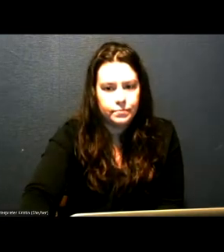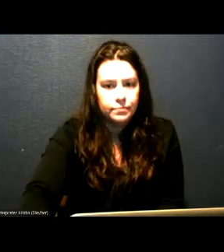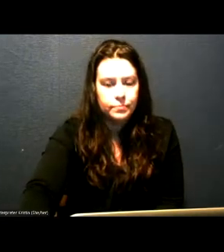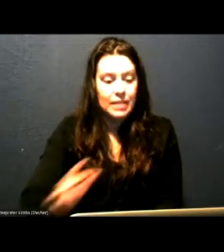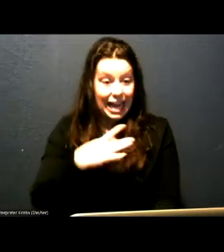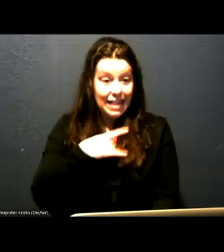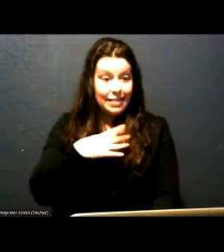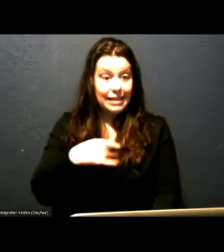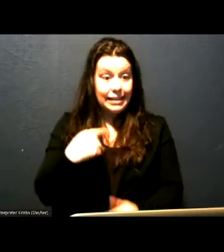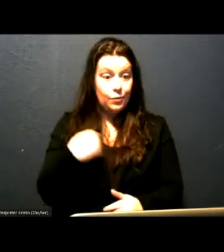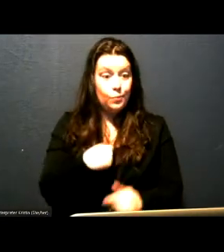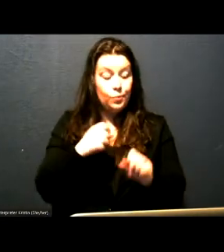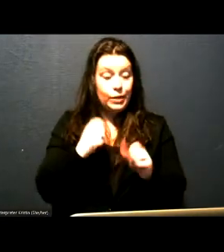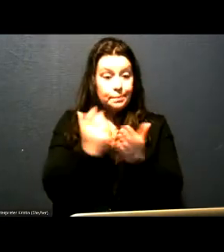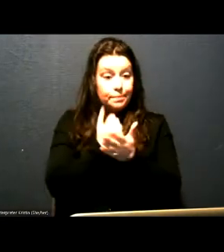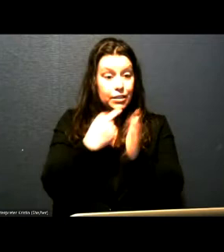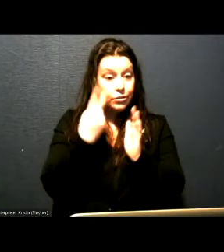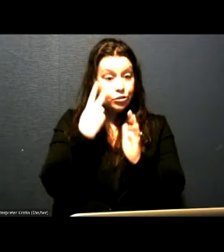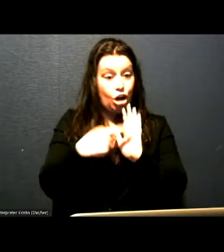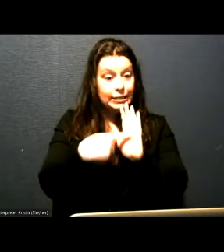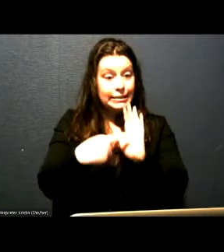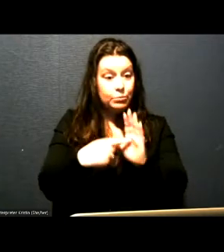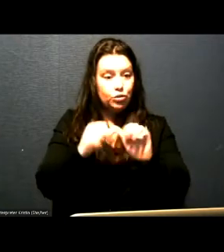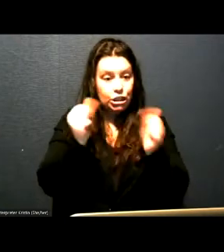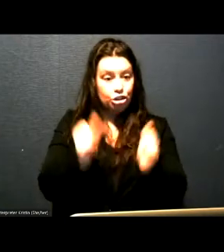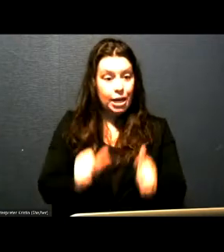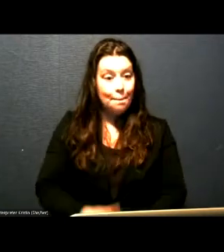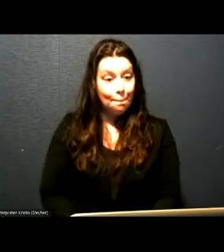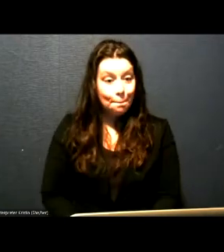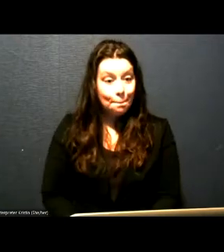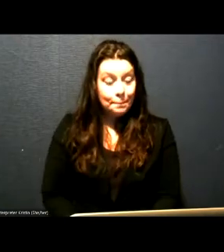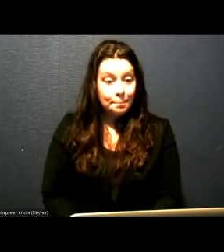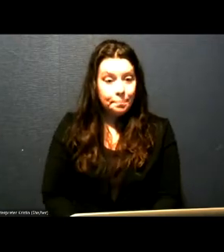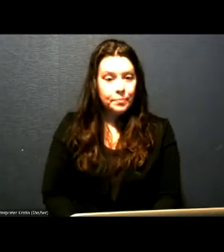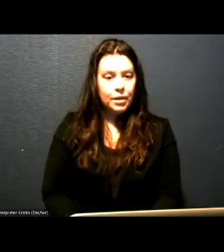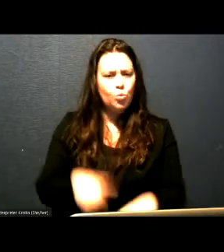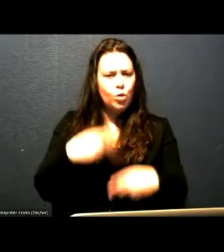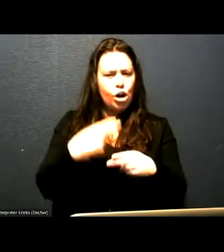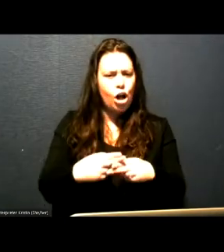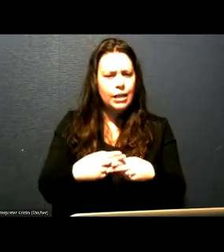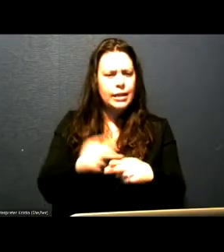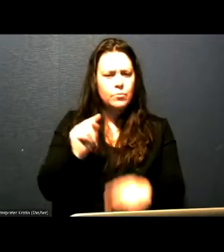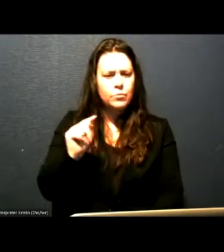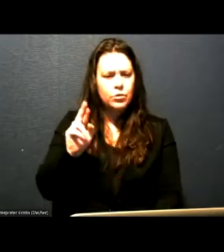with the shape of the tracking device. And we're calling them tracking devices, is it okay to call